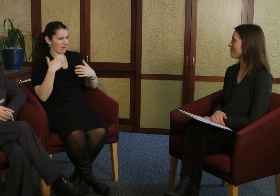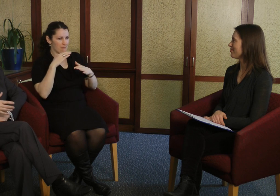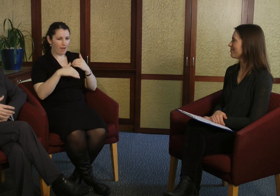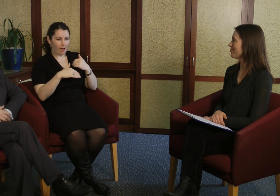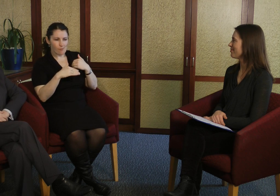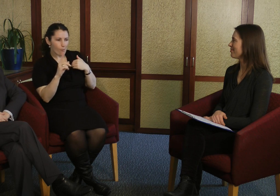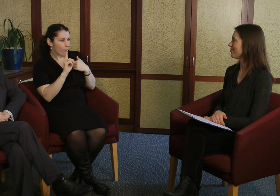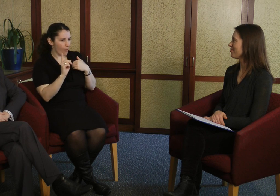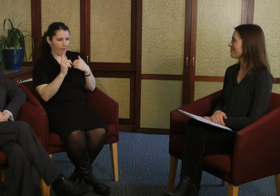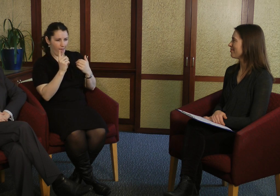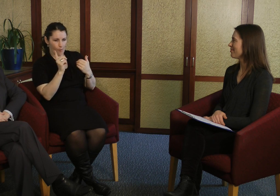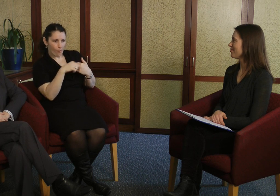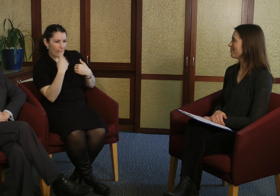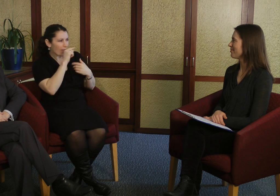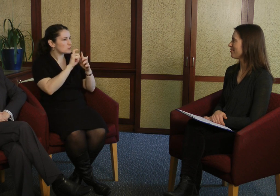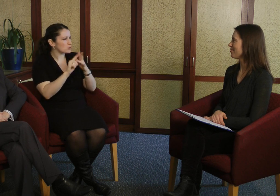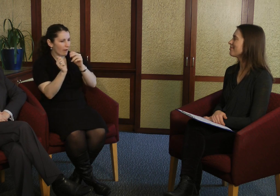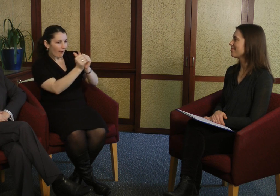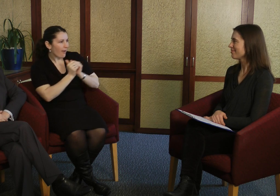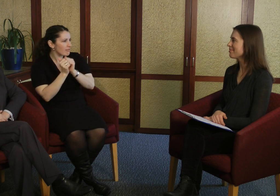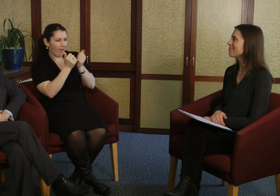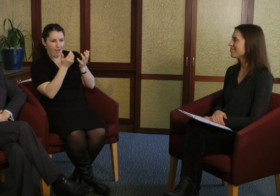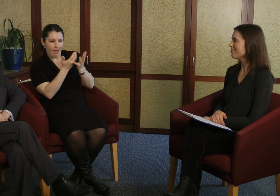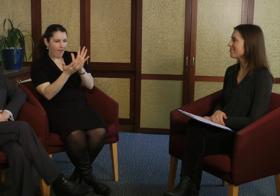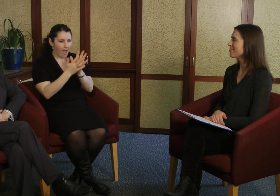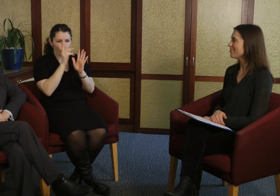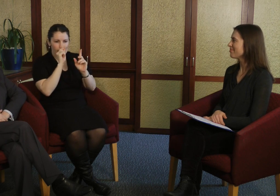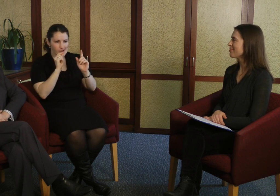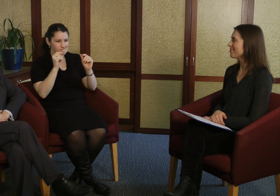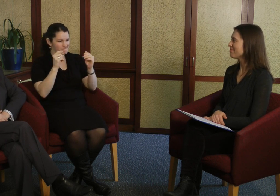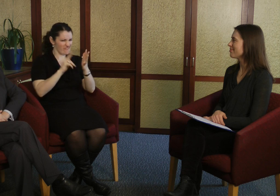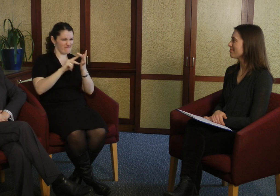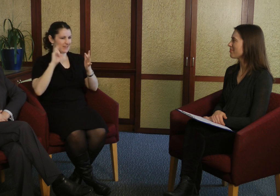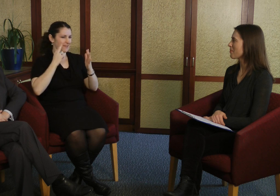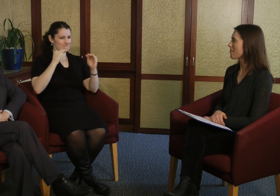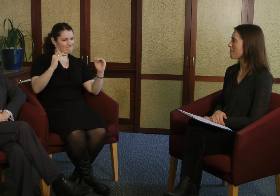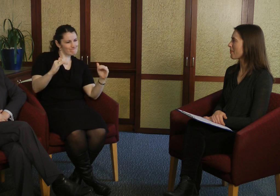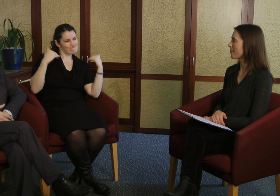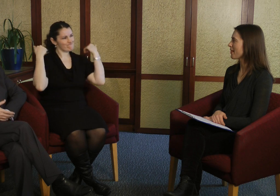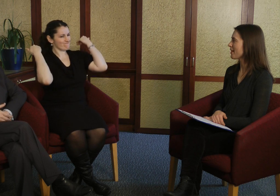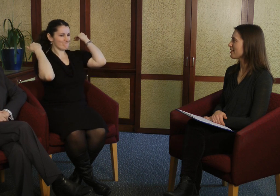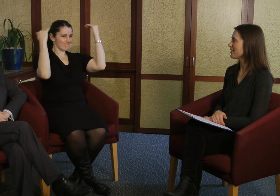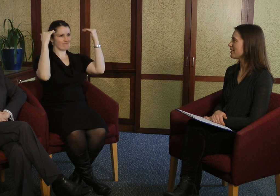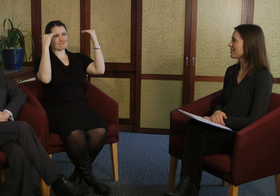we can do together to really take Vicdeaf to the next stages in raising it's profile